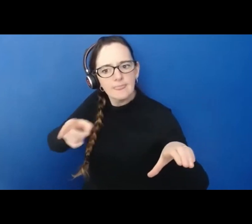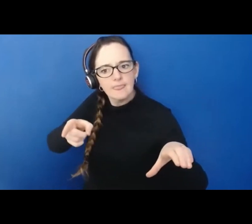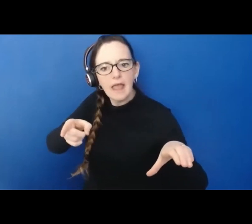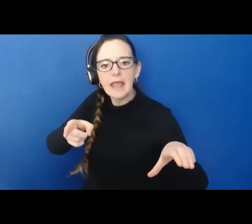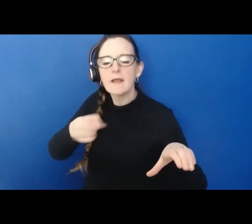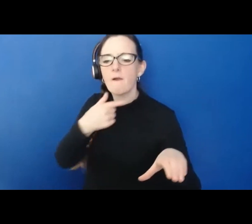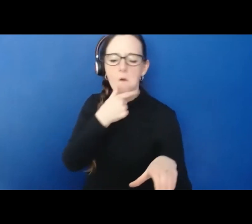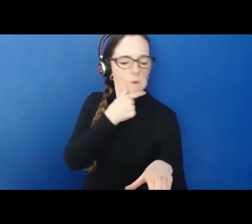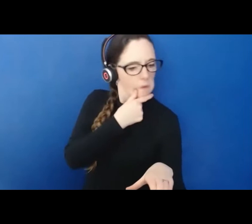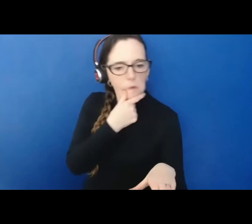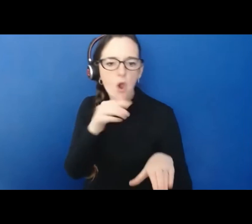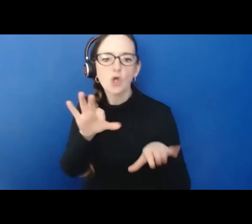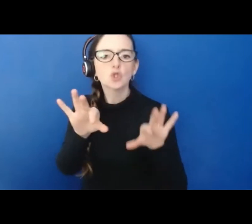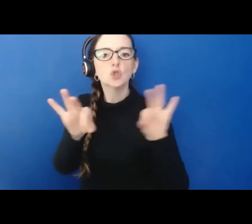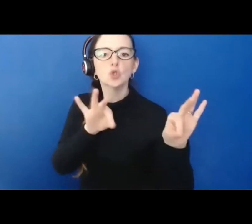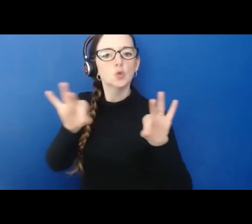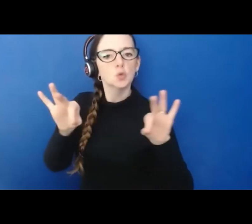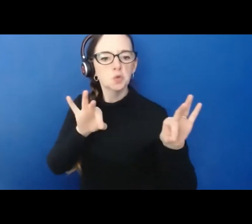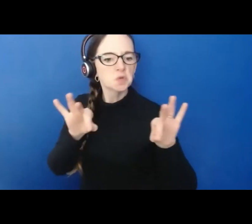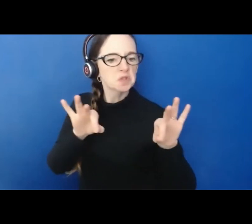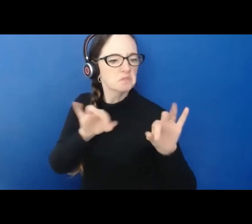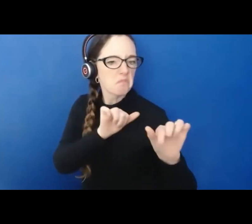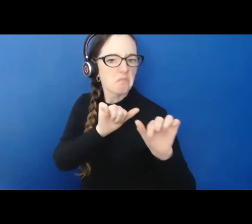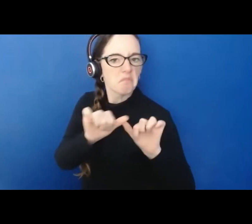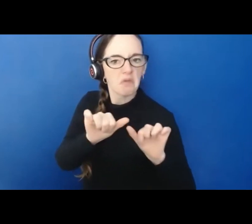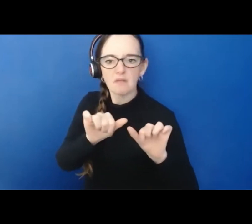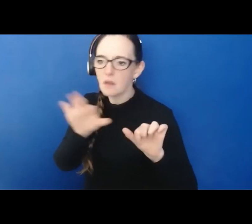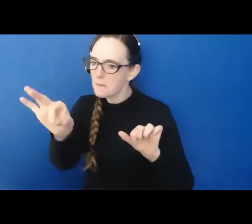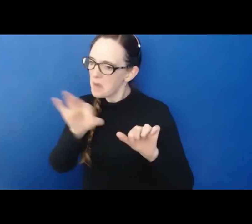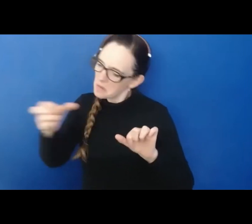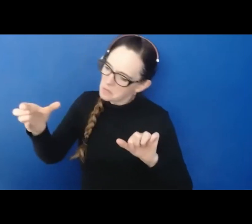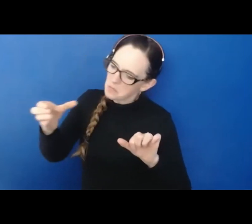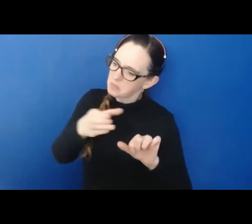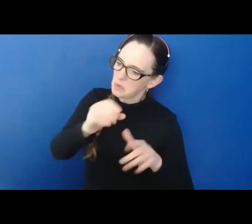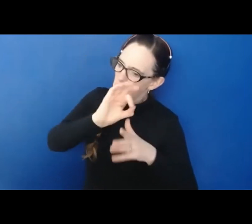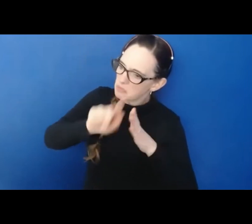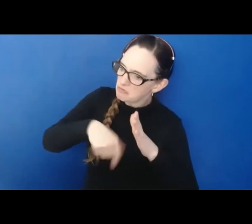the top of smaller institutions and project spaces and